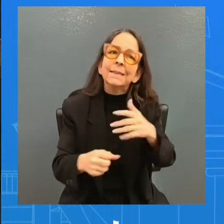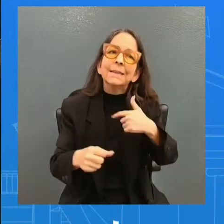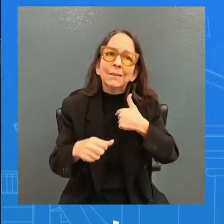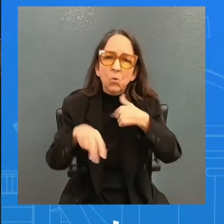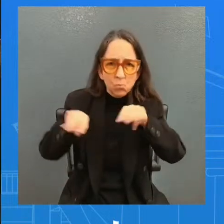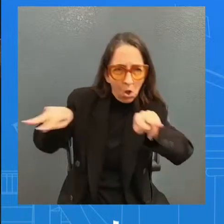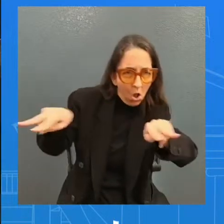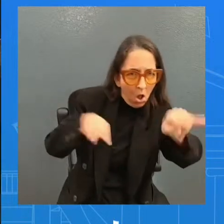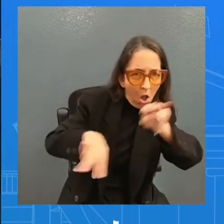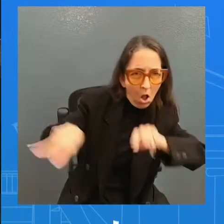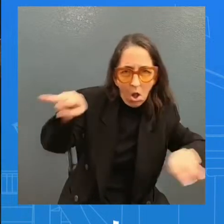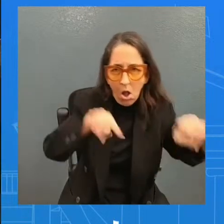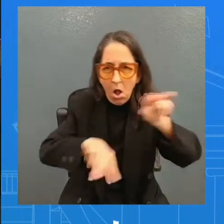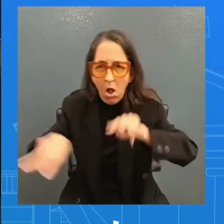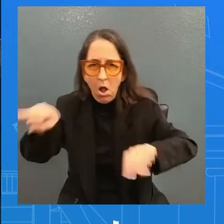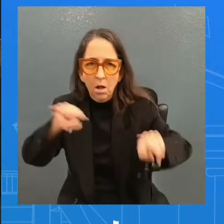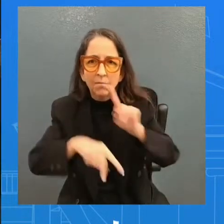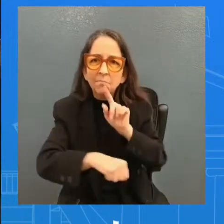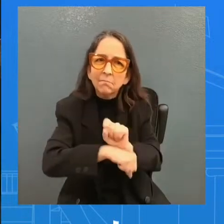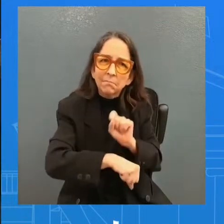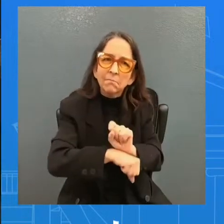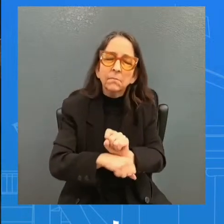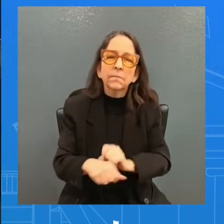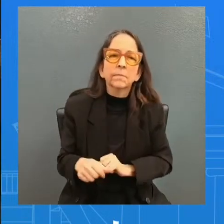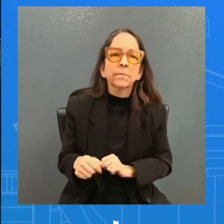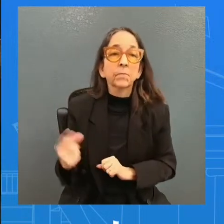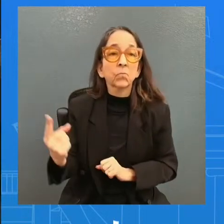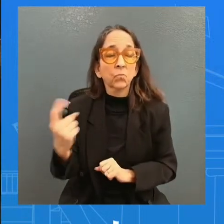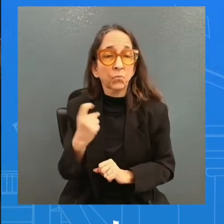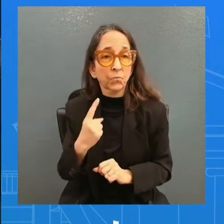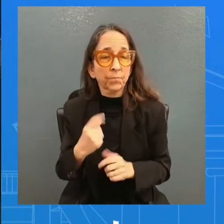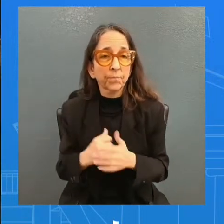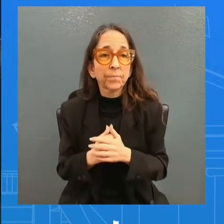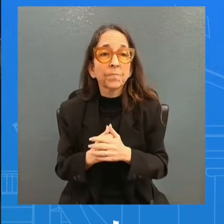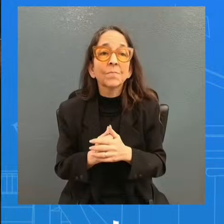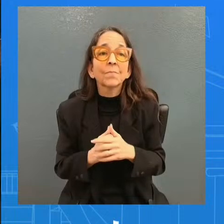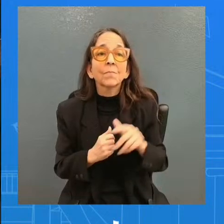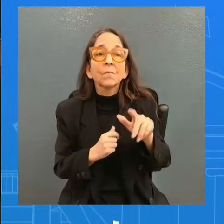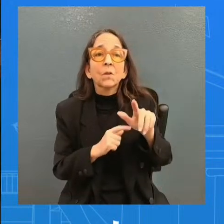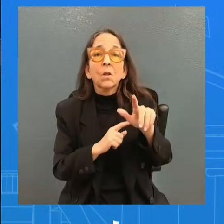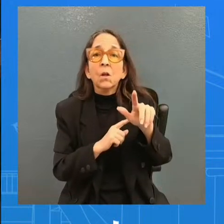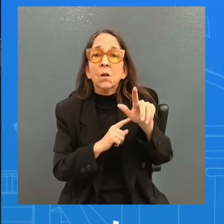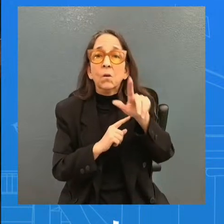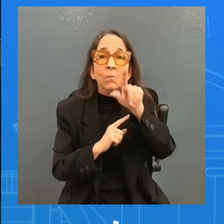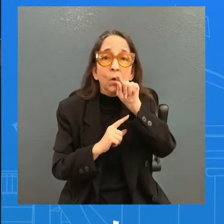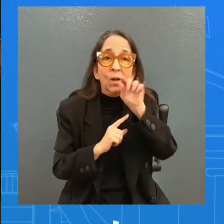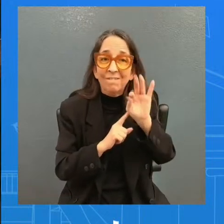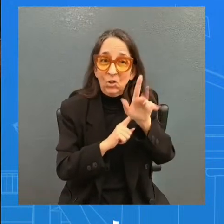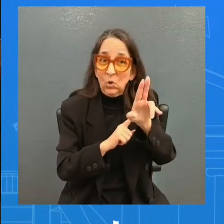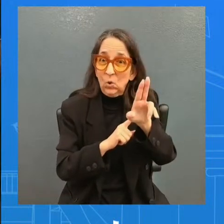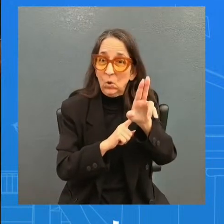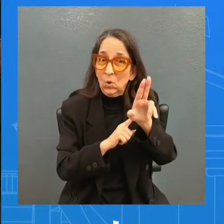The bird flu outbreak is escalating. At least 66 human infections across 10 states now. The federal government has two bird